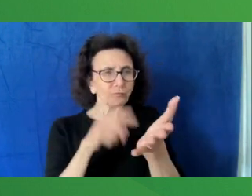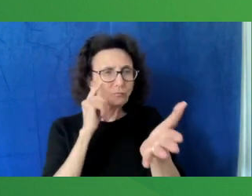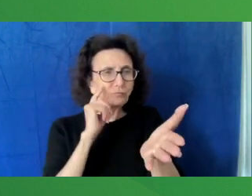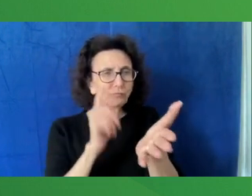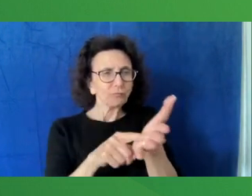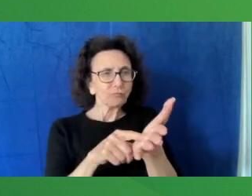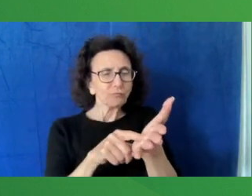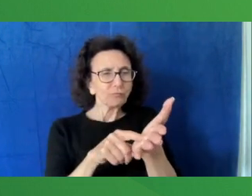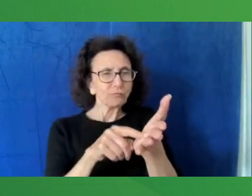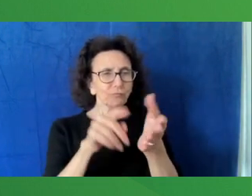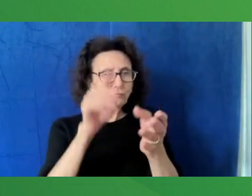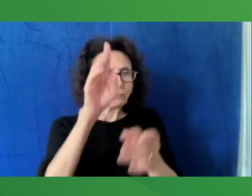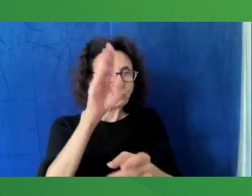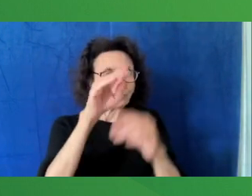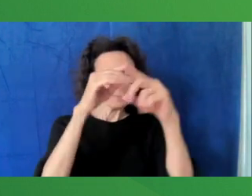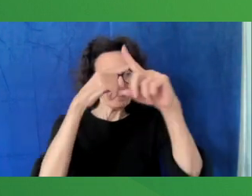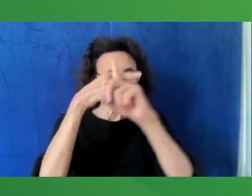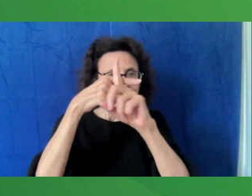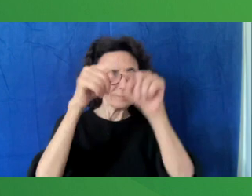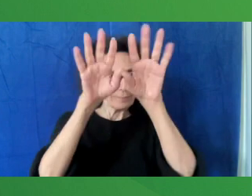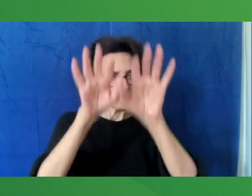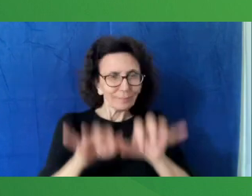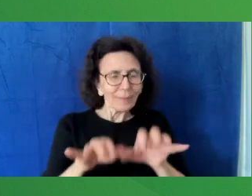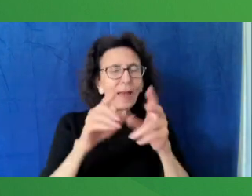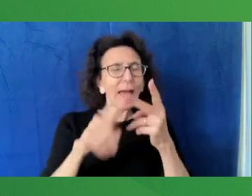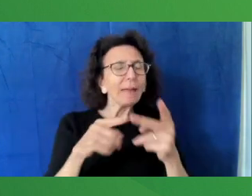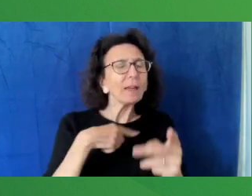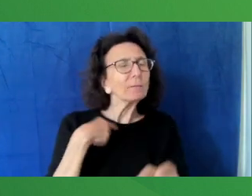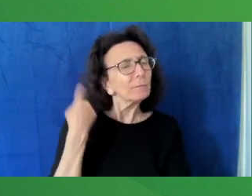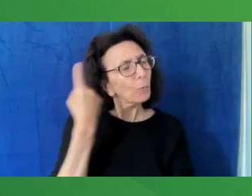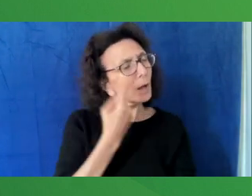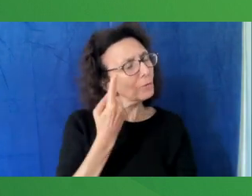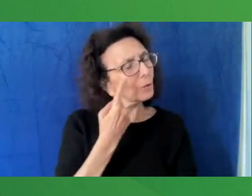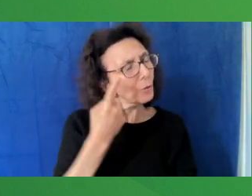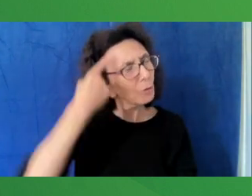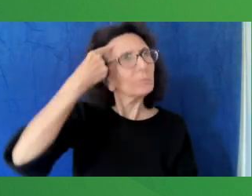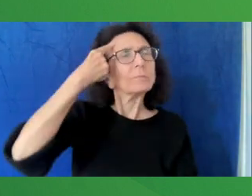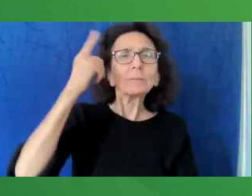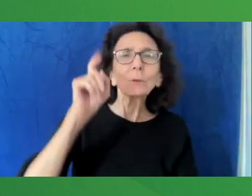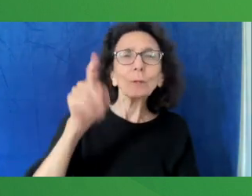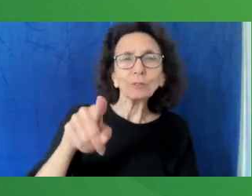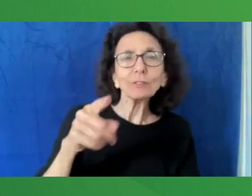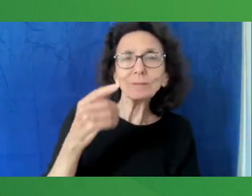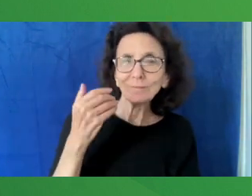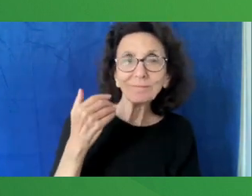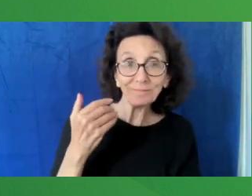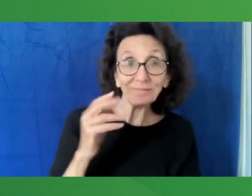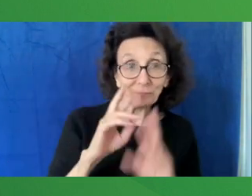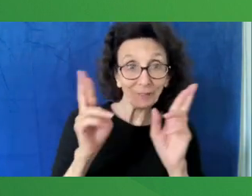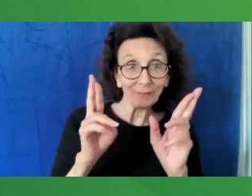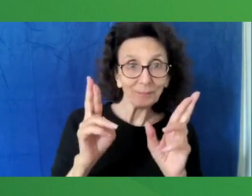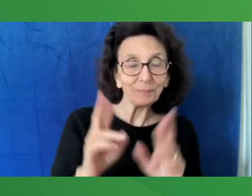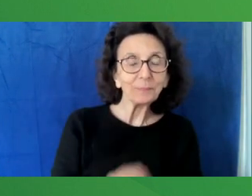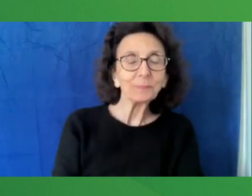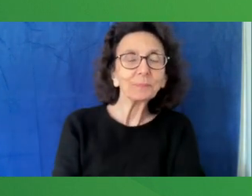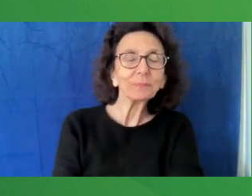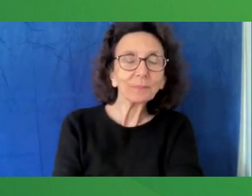at in a moment and also wonder or ask questions about the data. OK. Next slide.